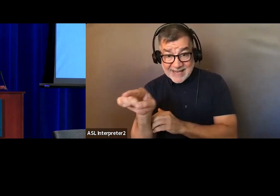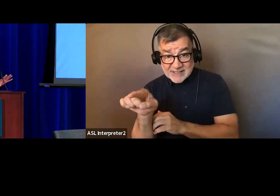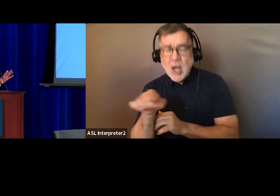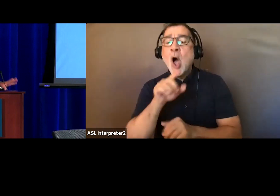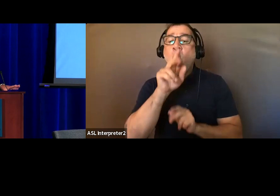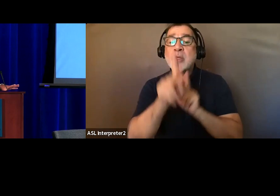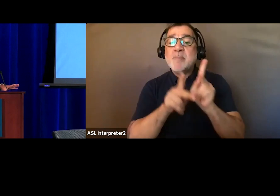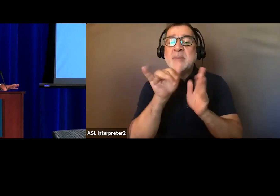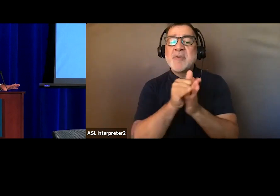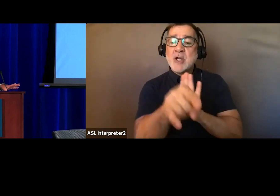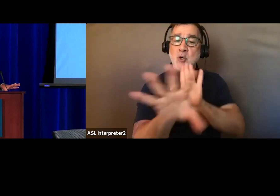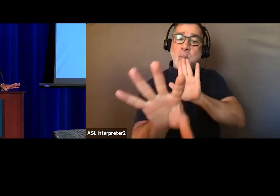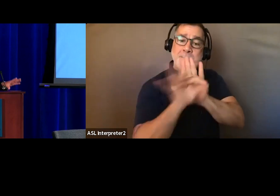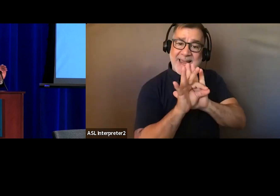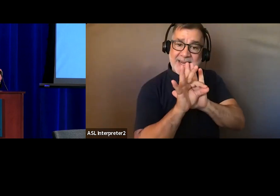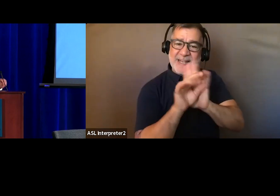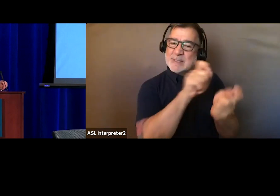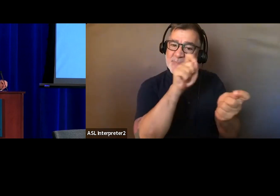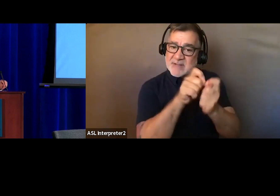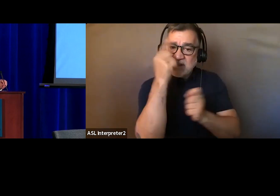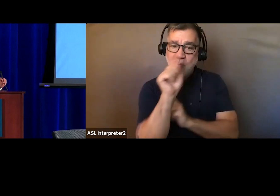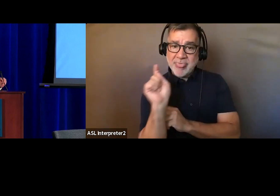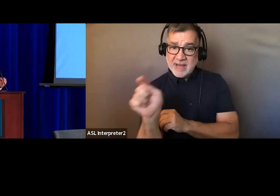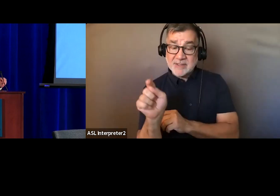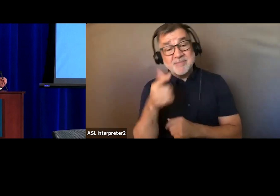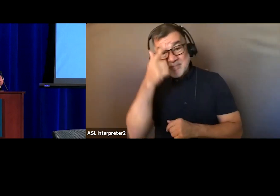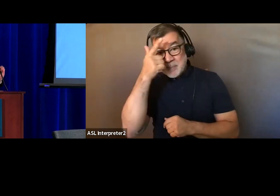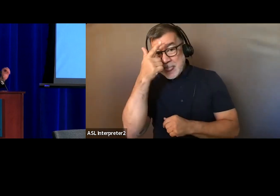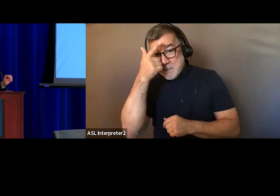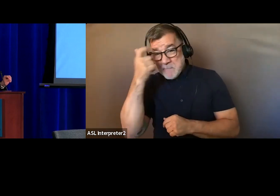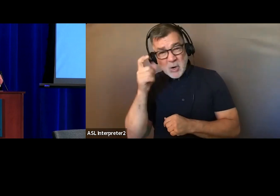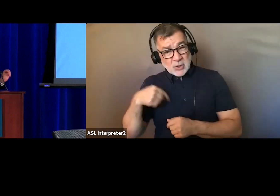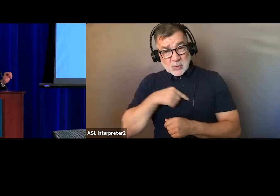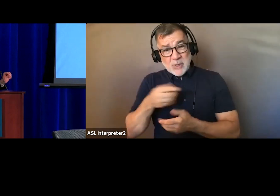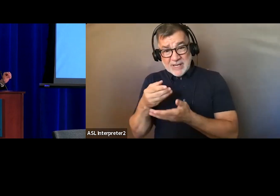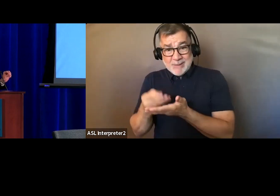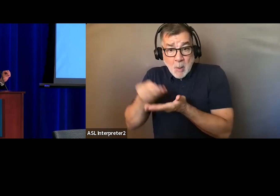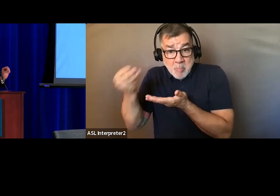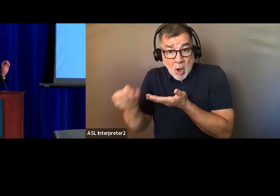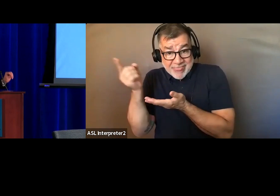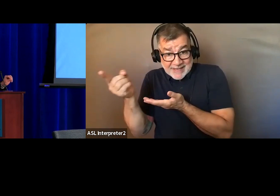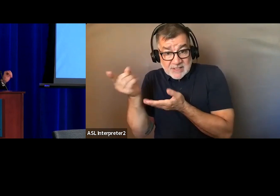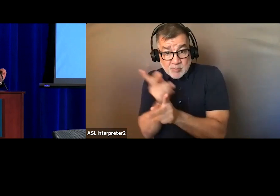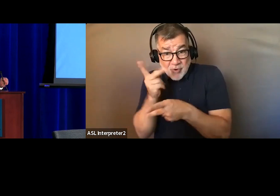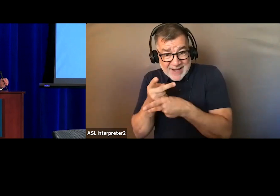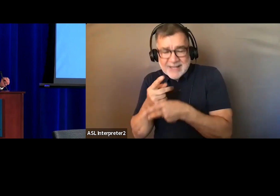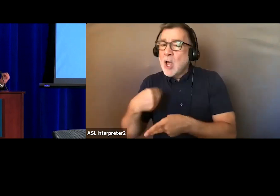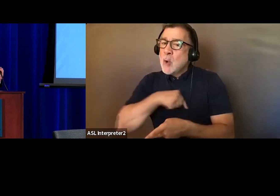And so because we bought an off-the-shelf product, we only got a certain number of licenses. We estimated based on the workload the number of OAs,